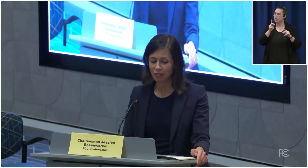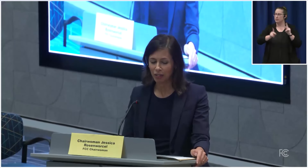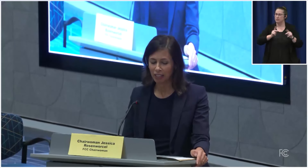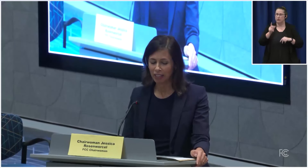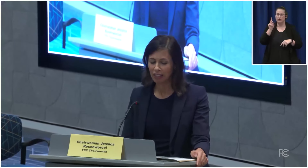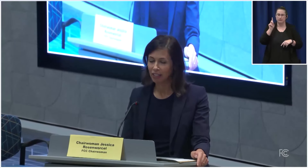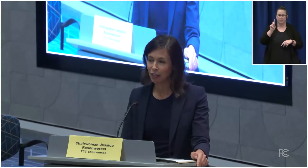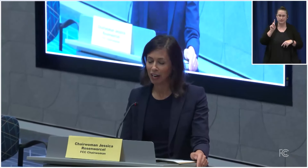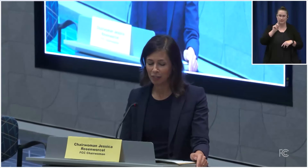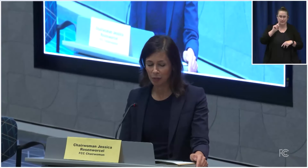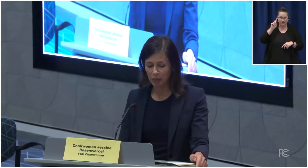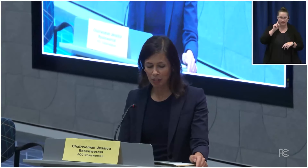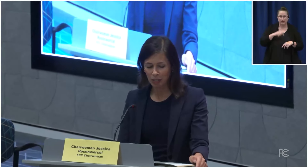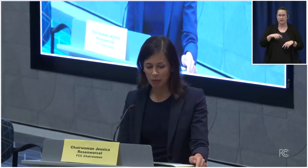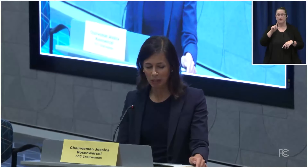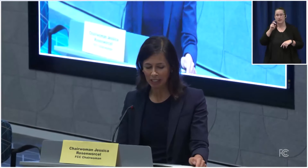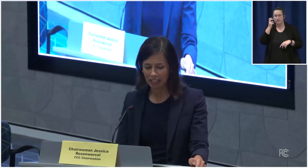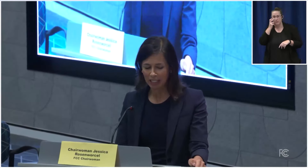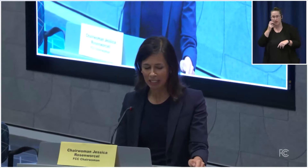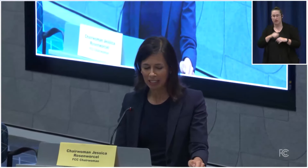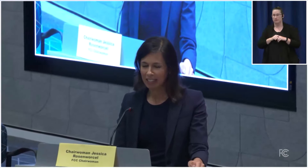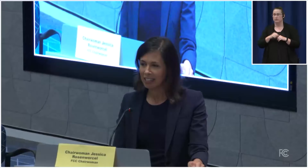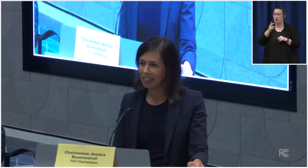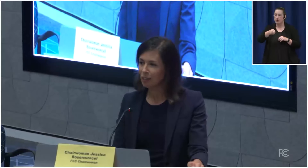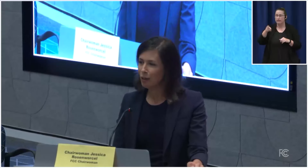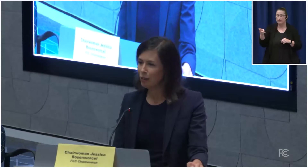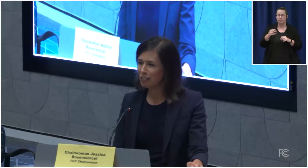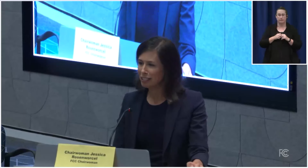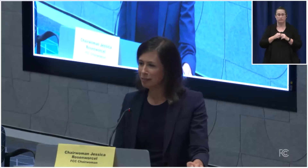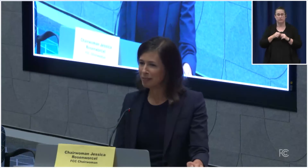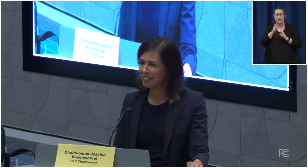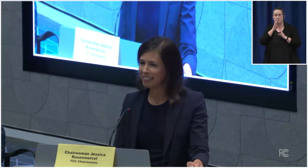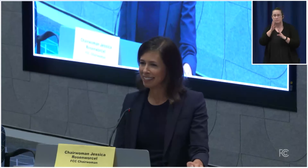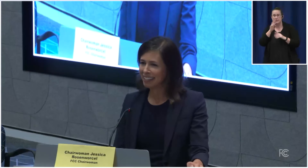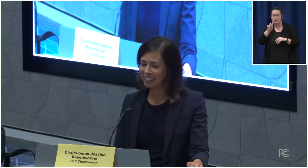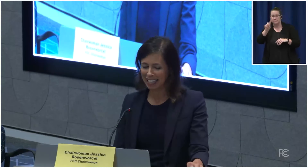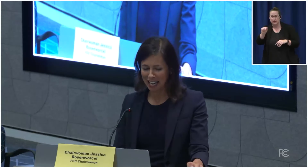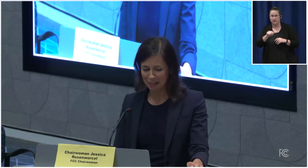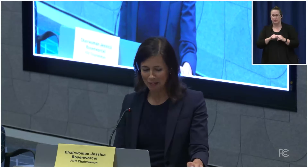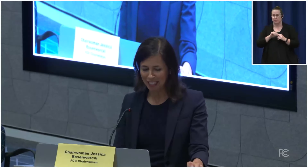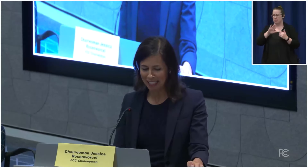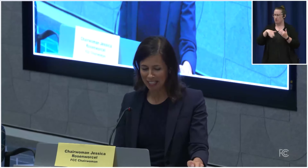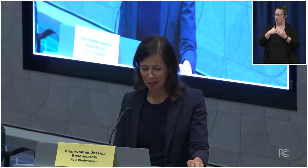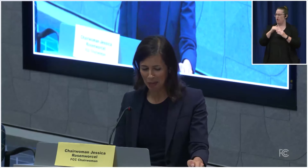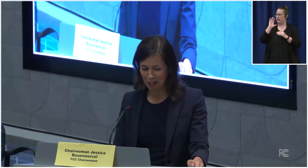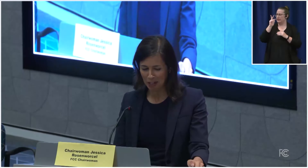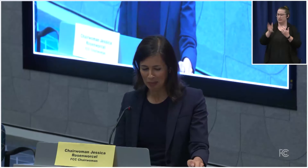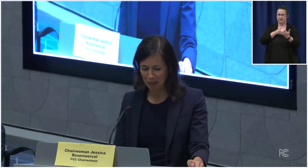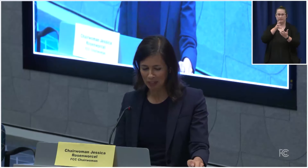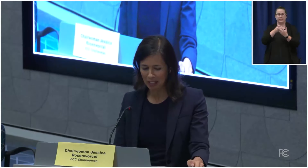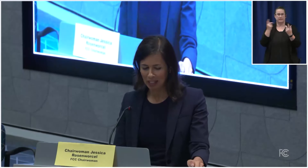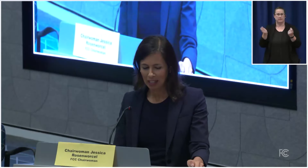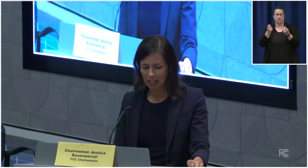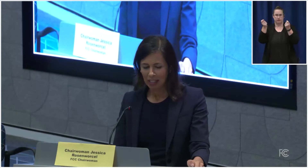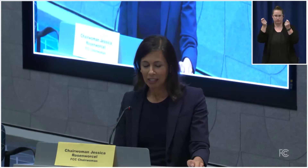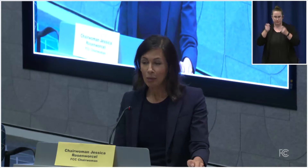WITH DISABILITIES ACT. AND TODAY'S FORUM WE CAN